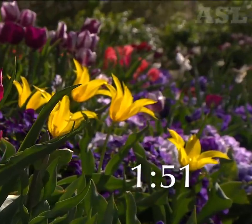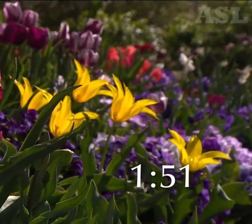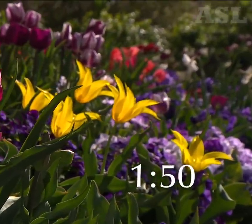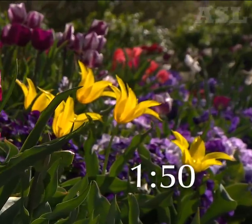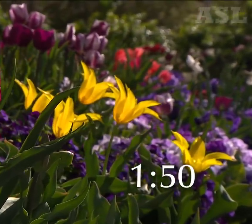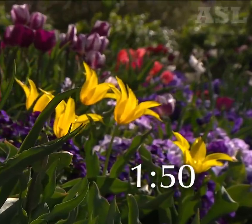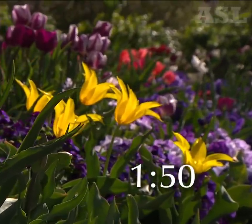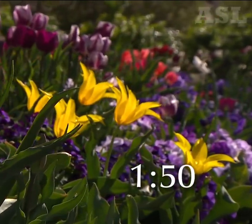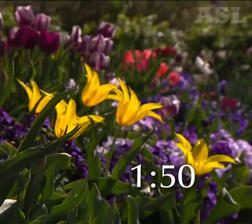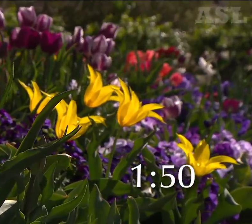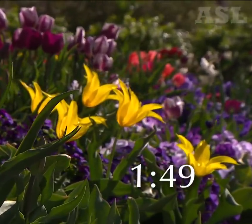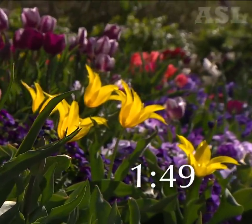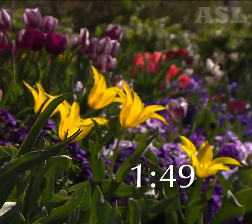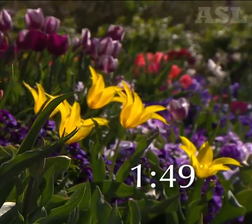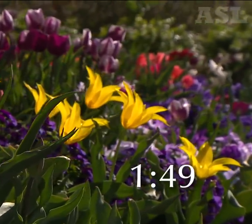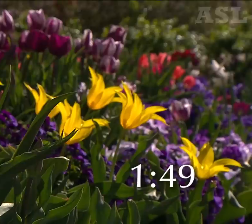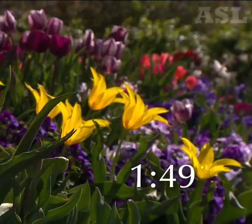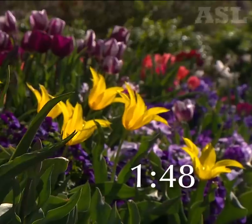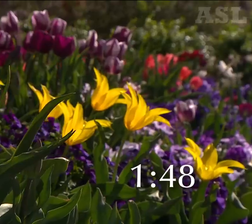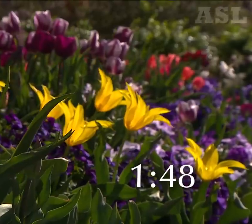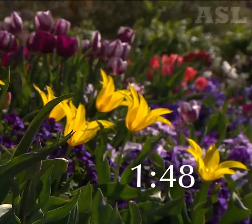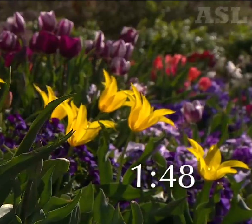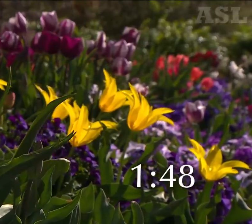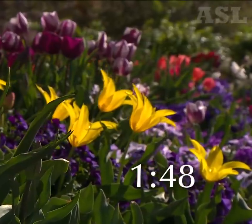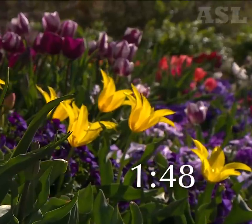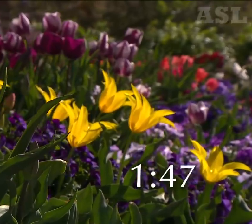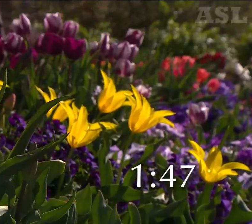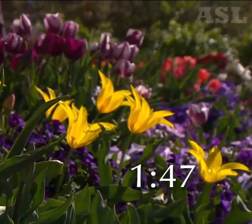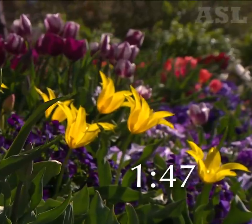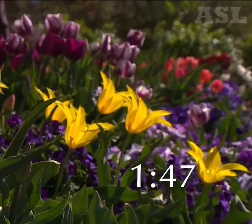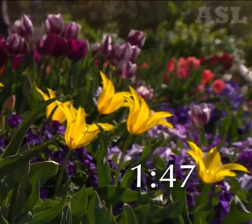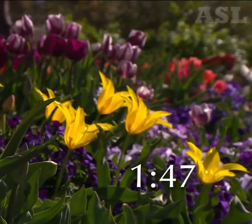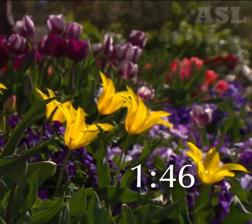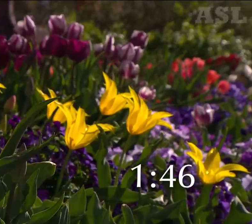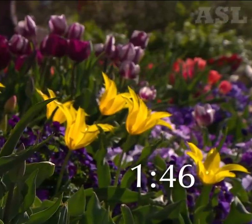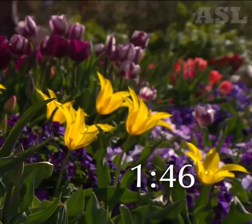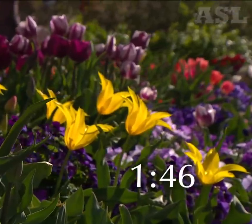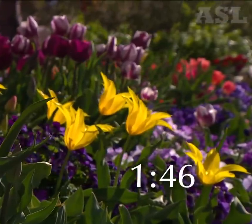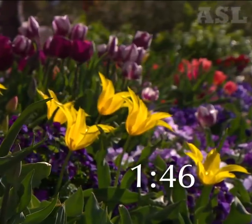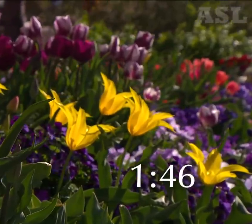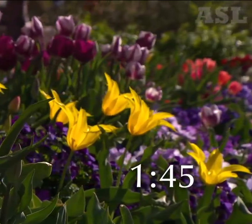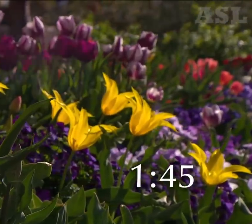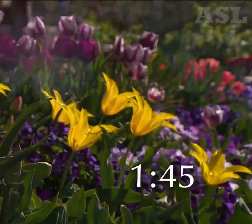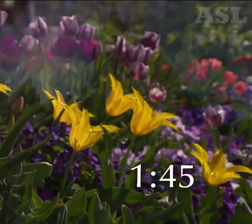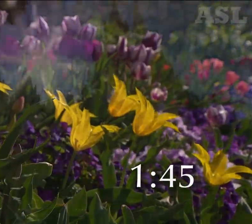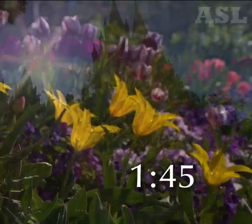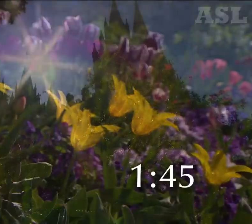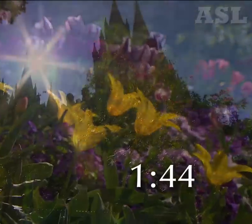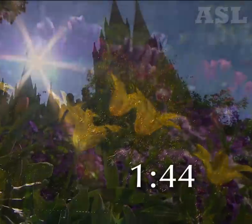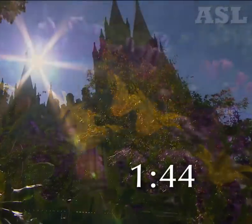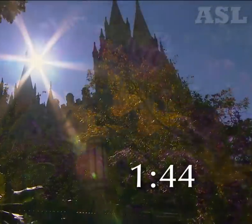THIS IS THE ENGLISH CLOSED CAPTION CHANNEL OF THE CHURCH OF JESUS CHRIST OF LATTER-DAY SAINTS.